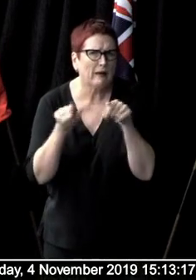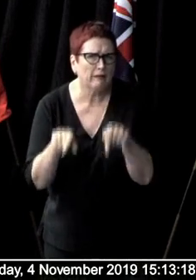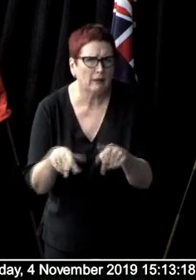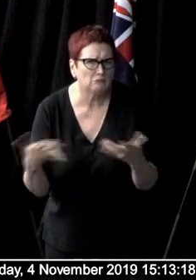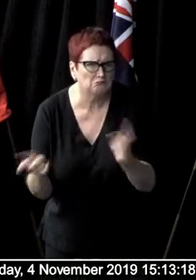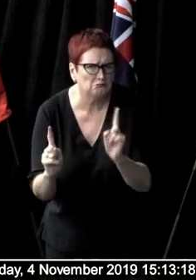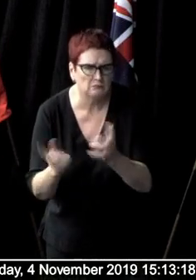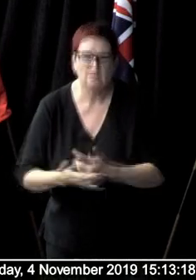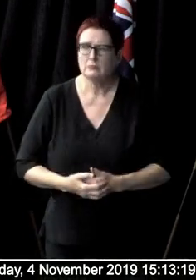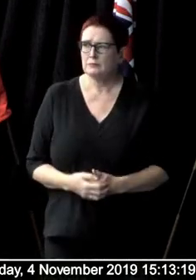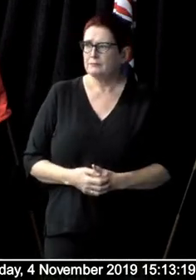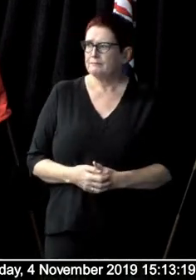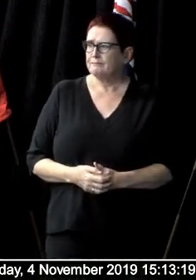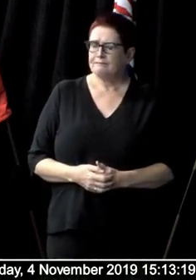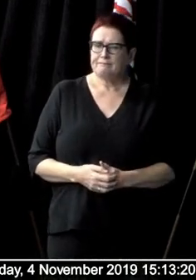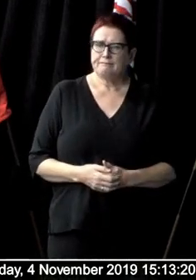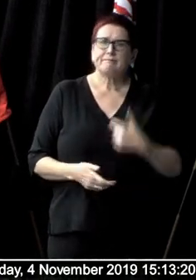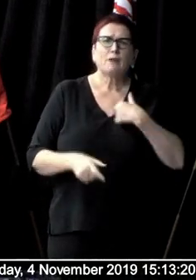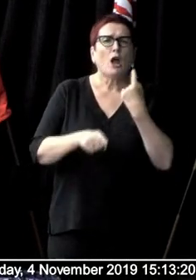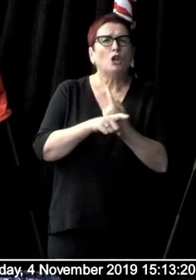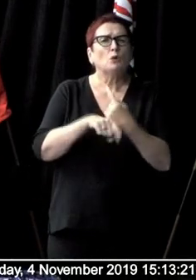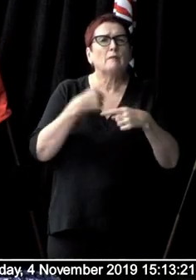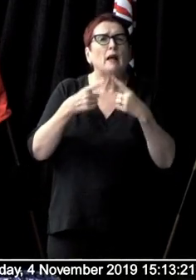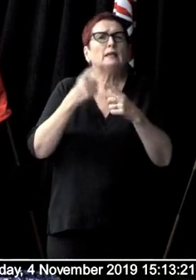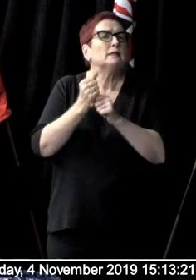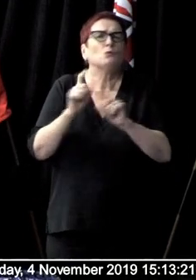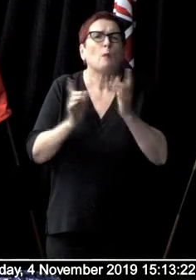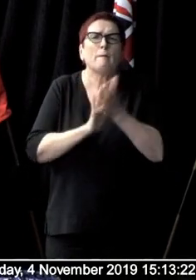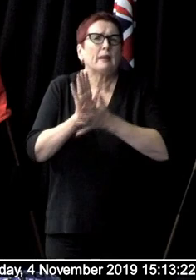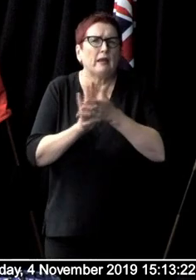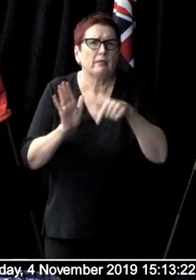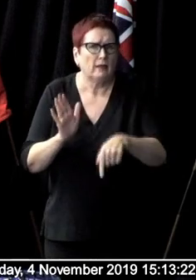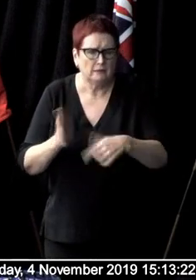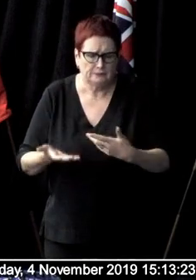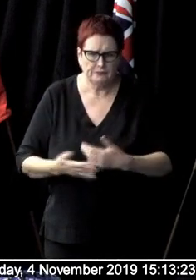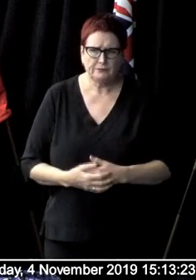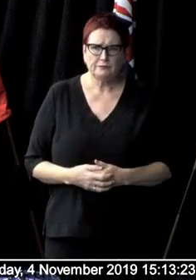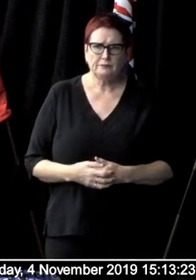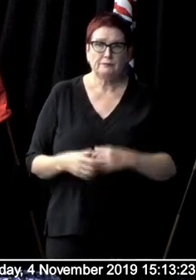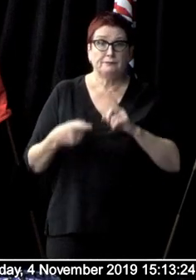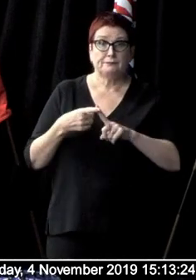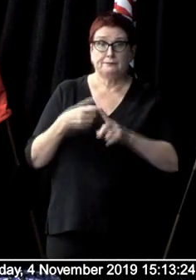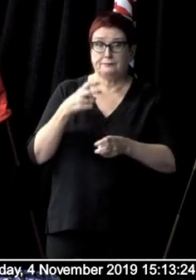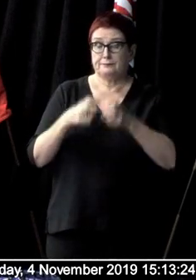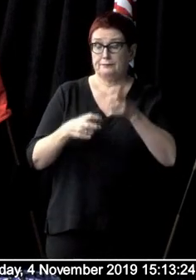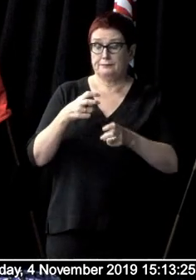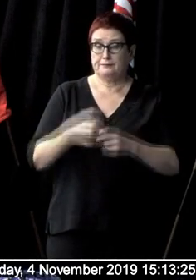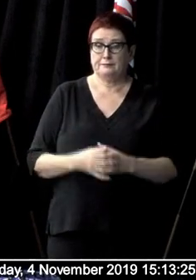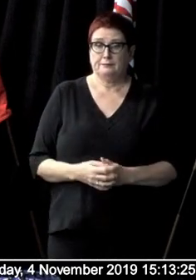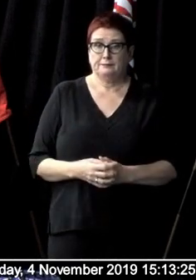So the things that I’m talking about particularly, the first issue, I guess, would be seclusion.